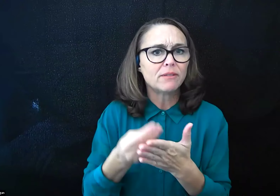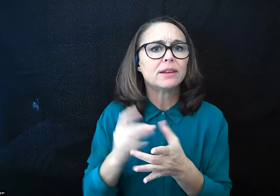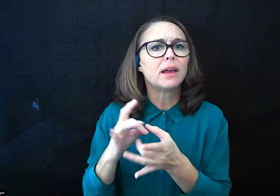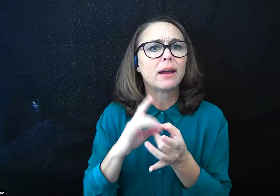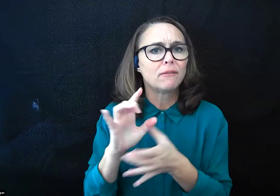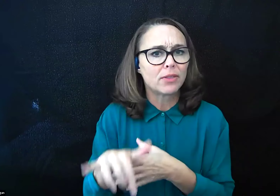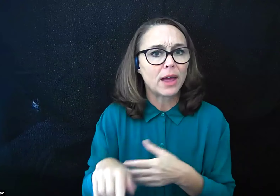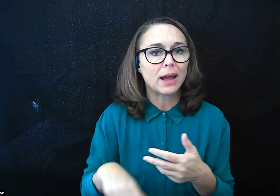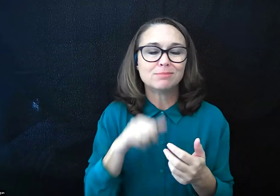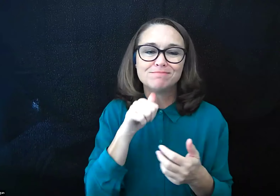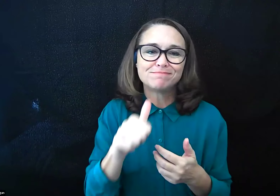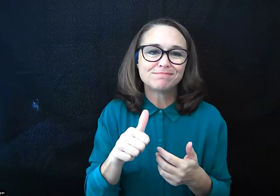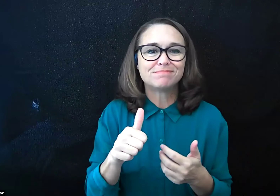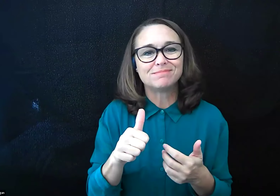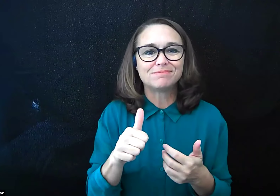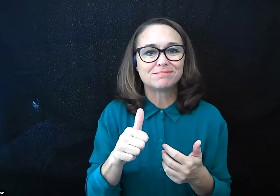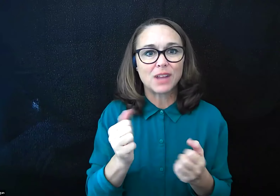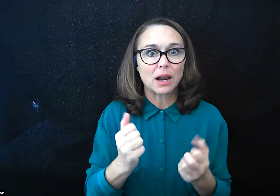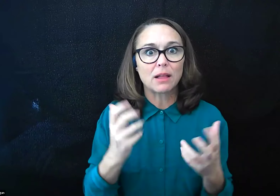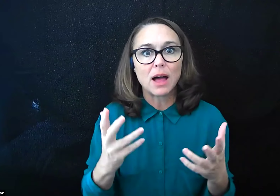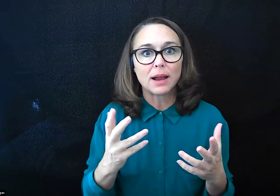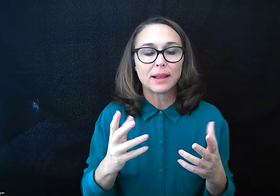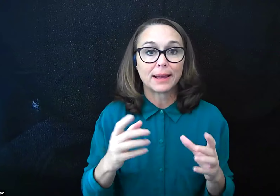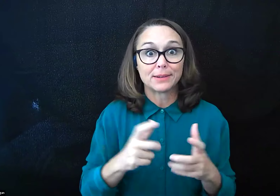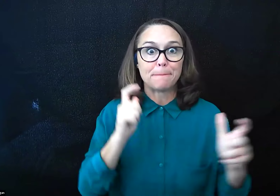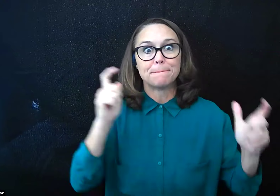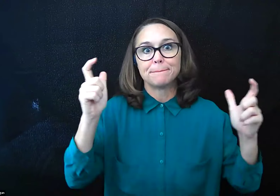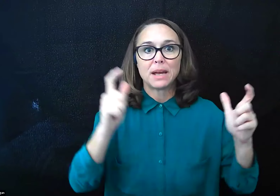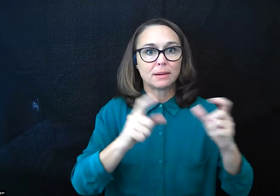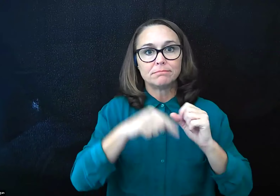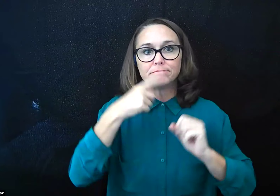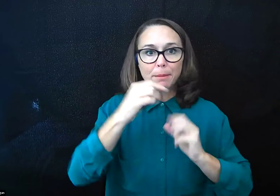as much as a major public awareness campaign. So, I think, being able to really look at all